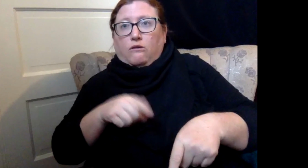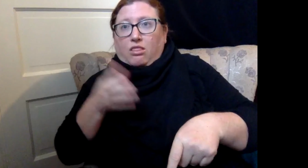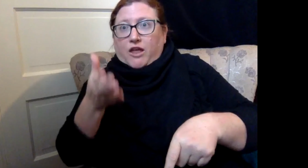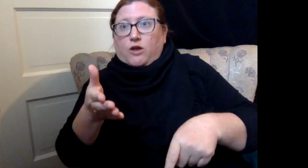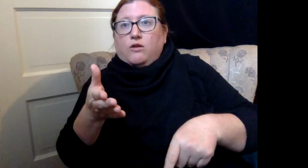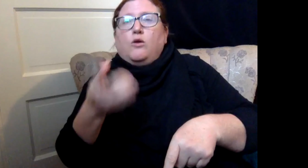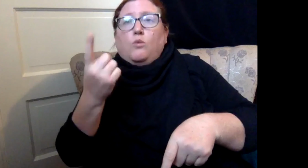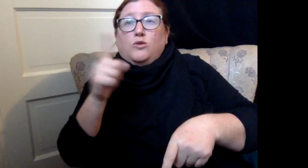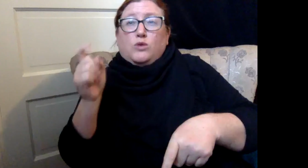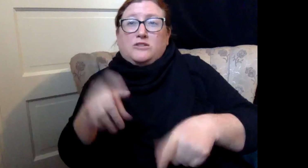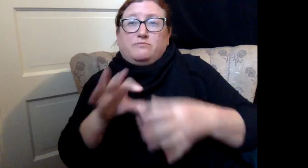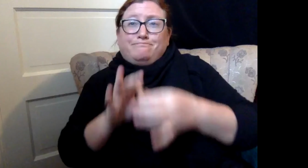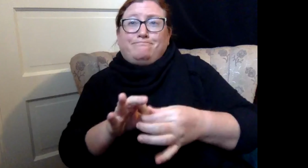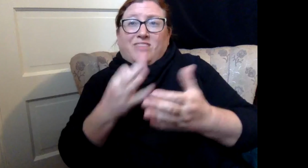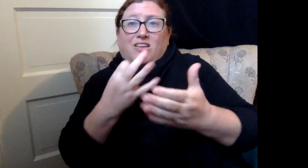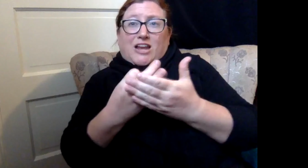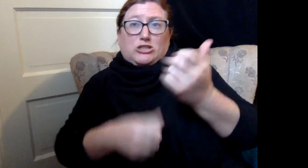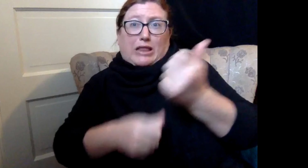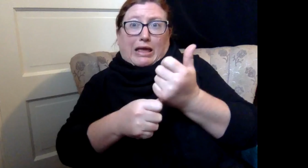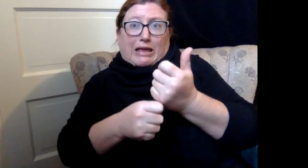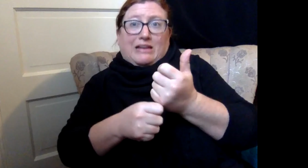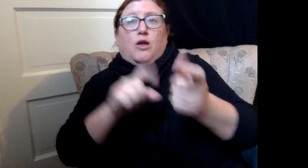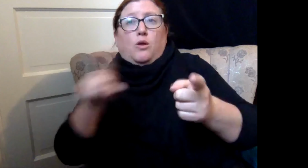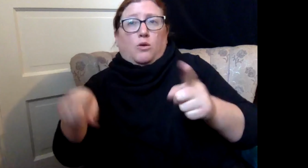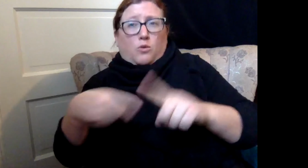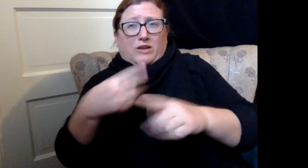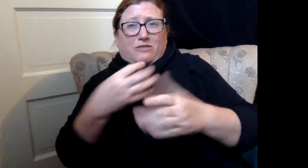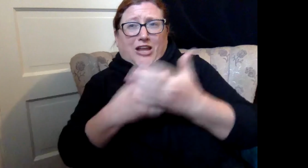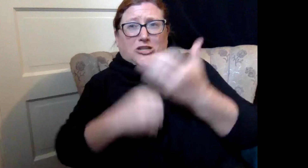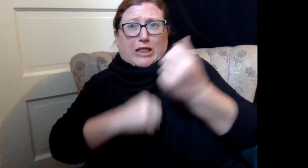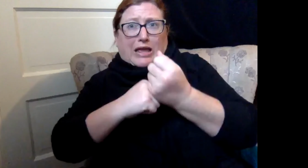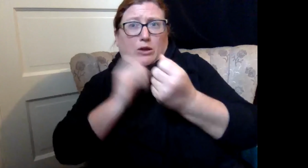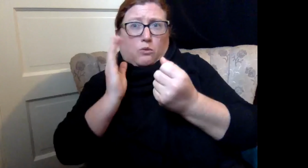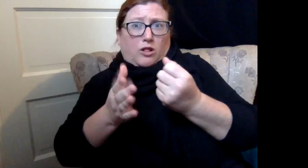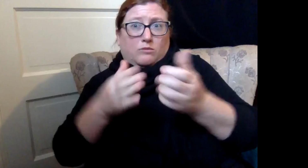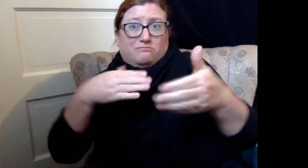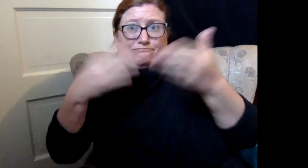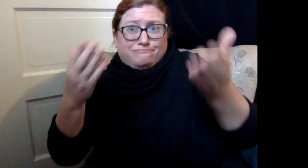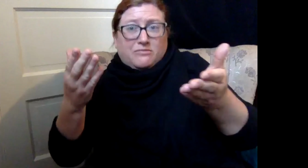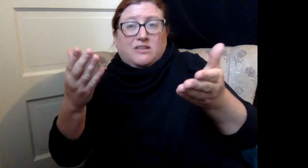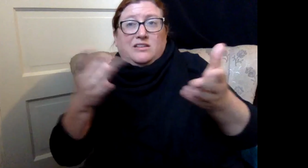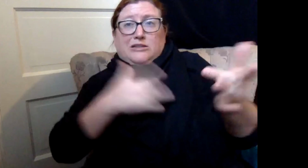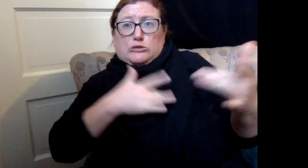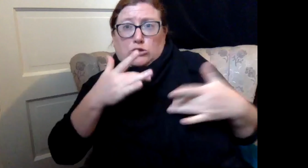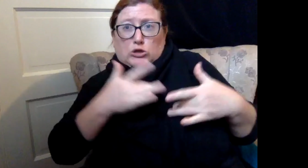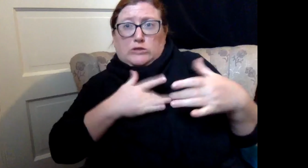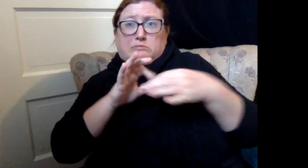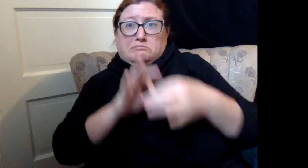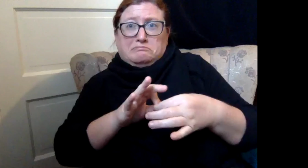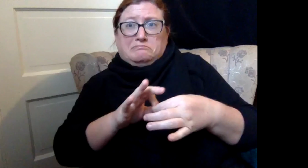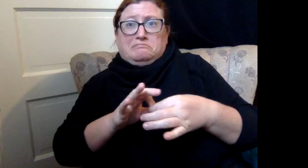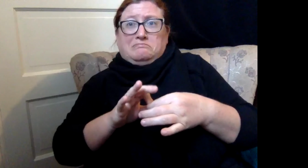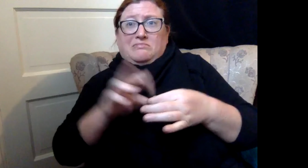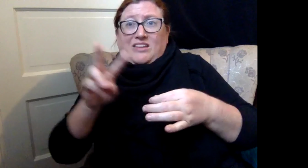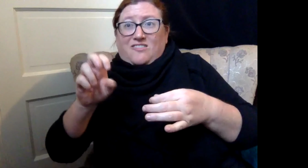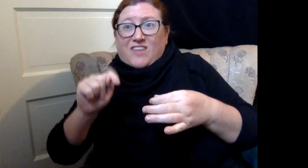there.